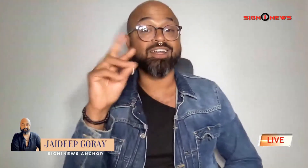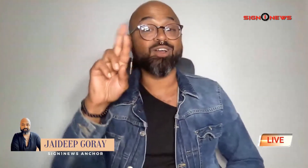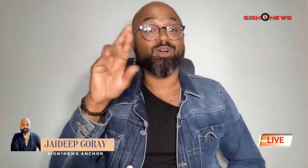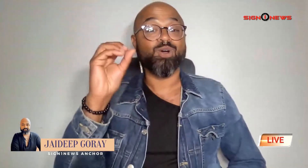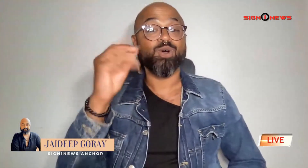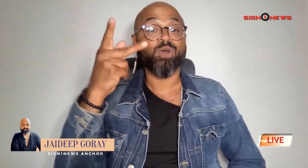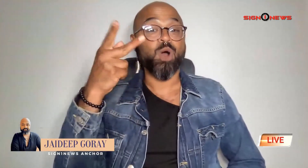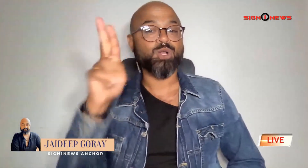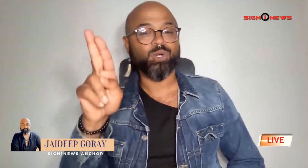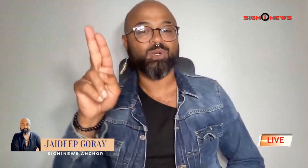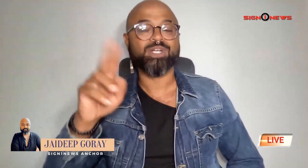Roku